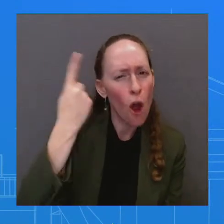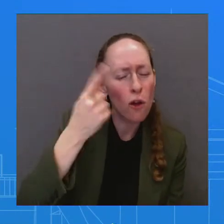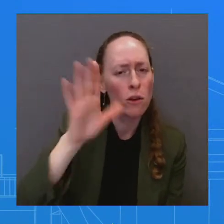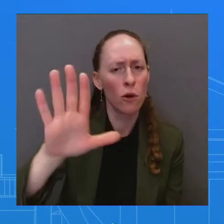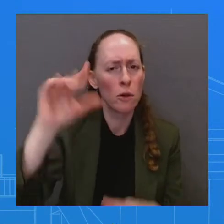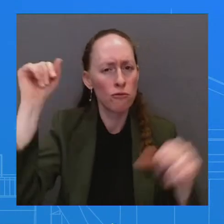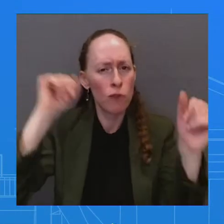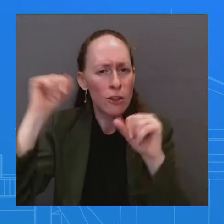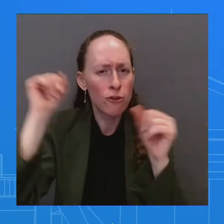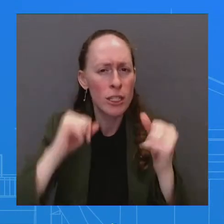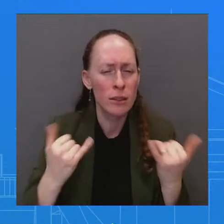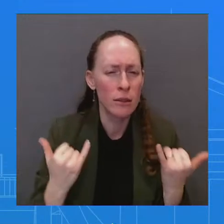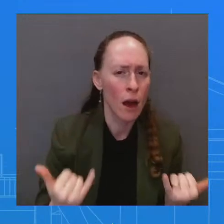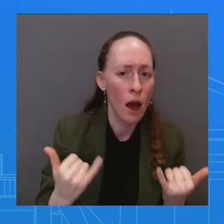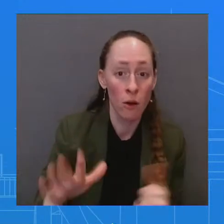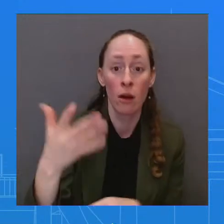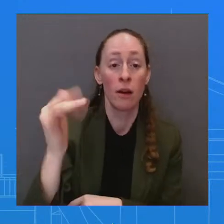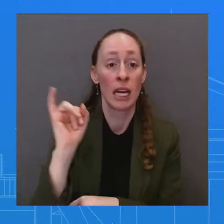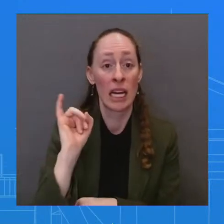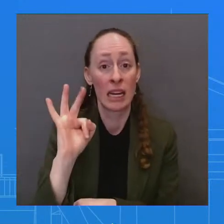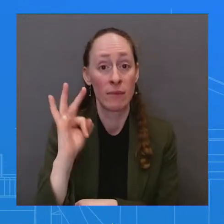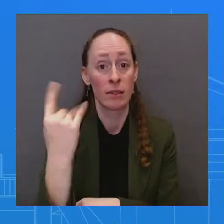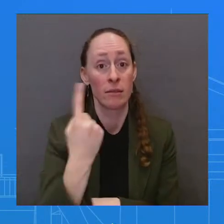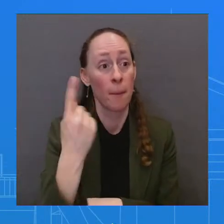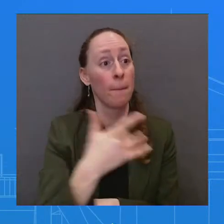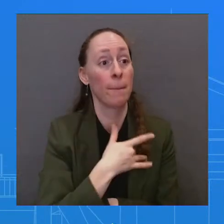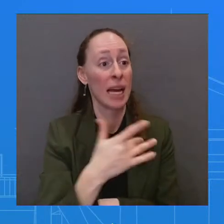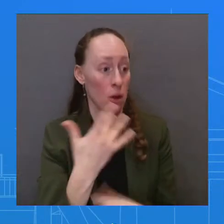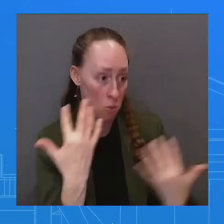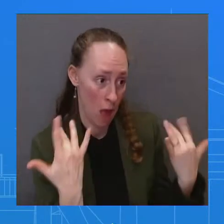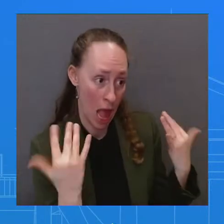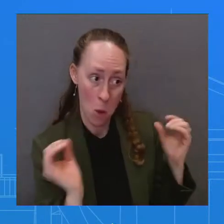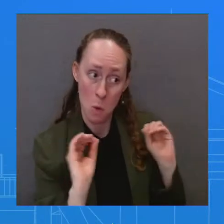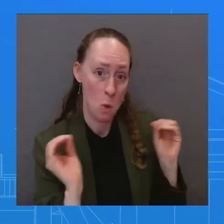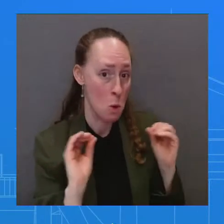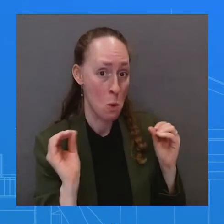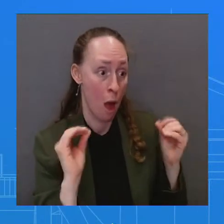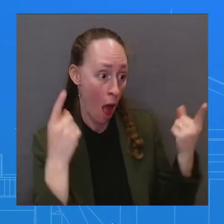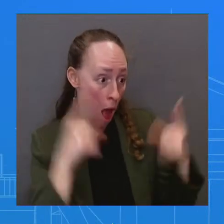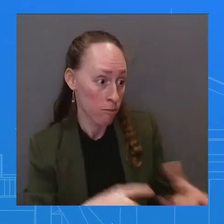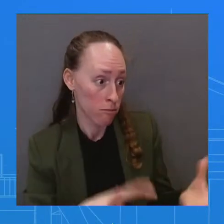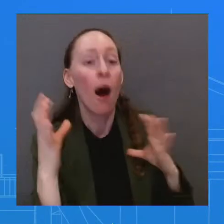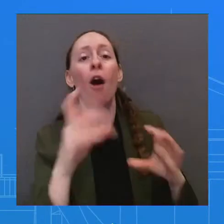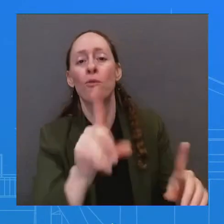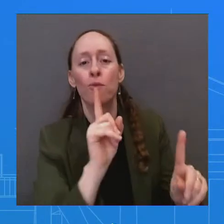You've seen some say there should perhaps be a more robust response to these ongoing attacks,